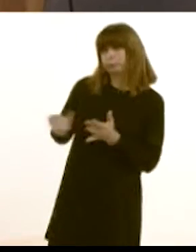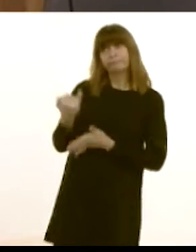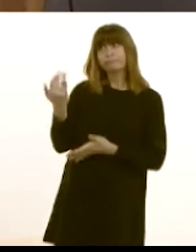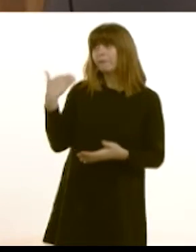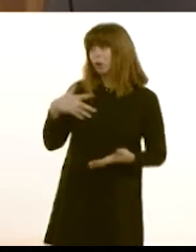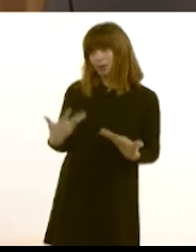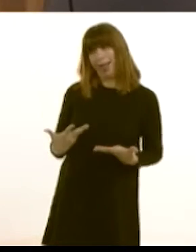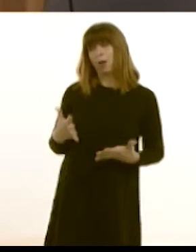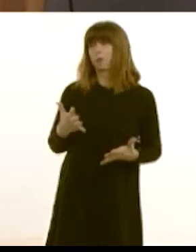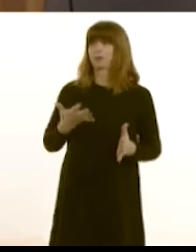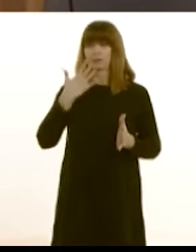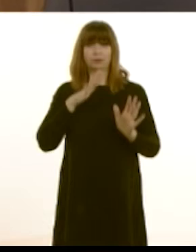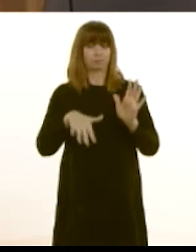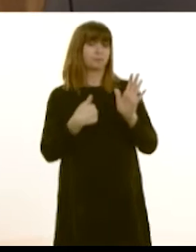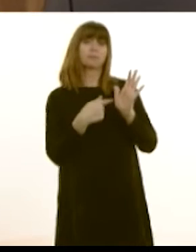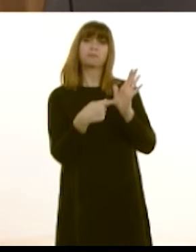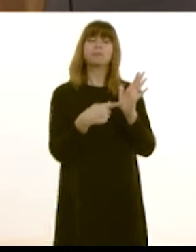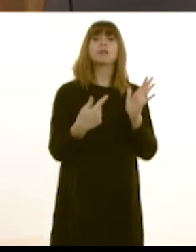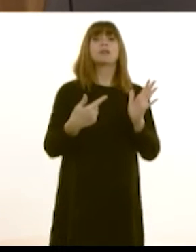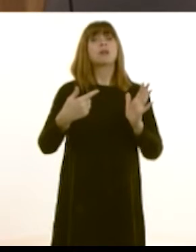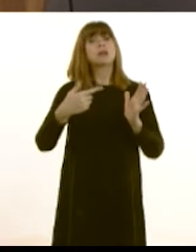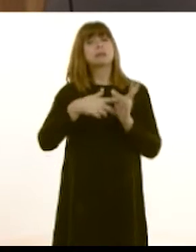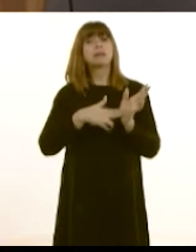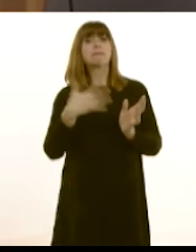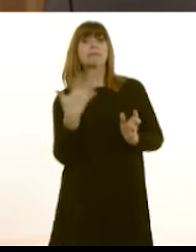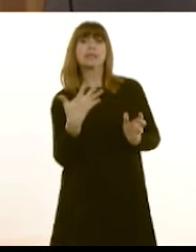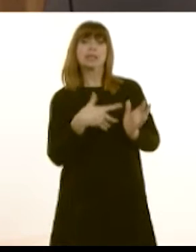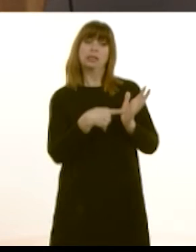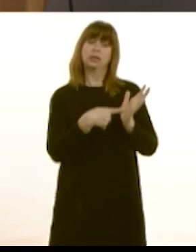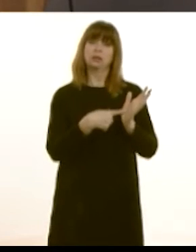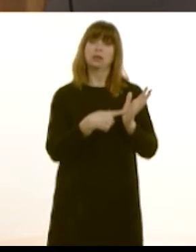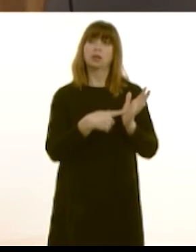15, and, where that doesnít happen, of course, there are remedies if they turn down planning